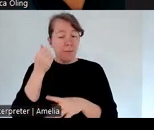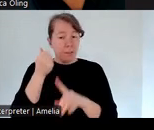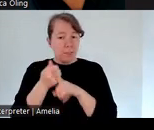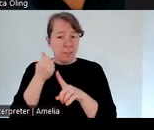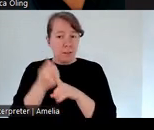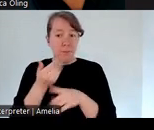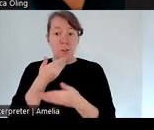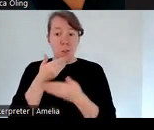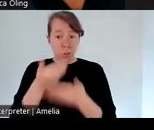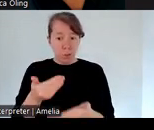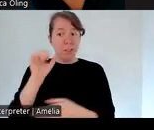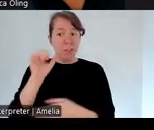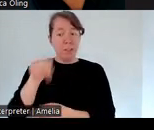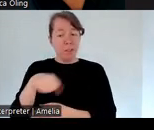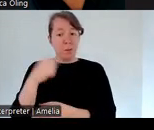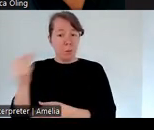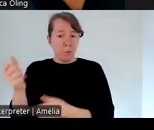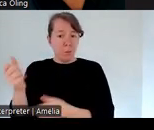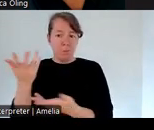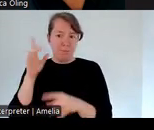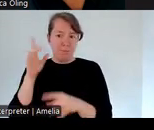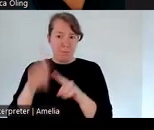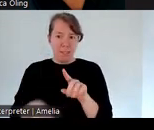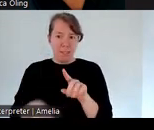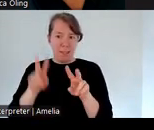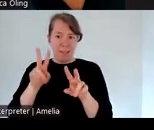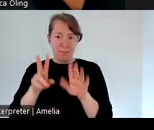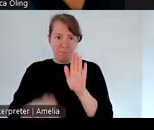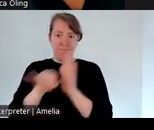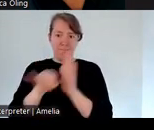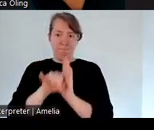So, we wanted people to go in and take a look at a few examples of alt text,